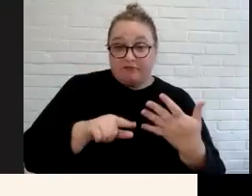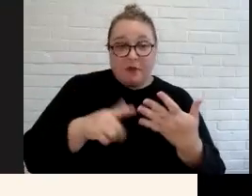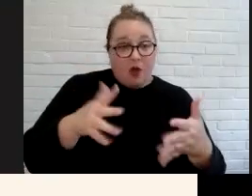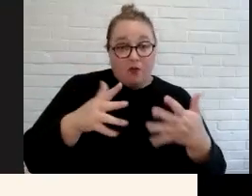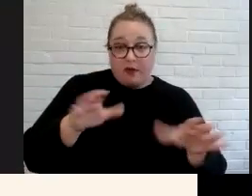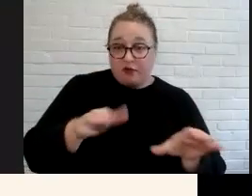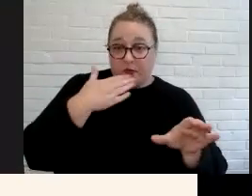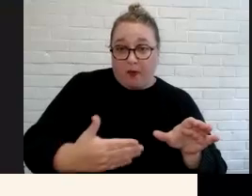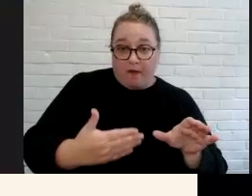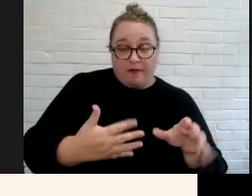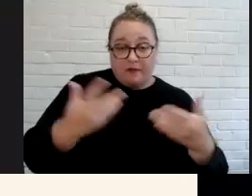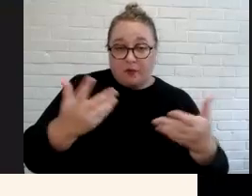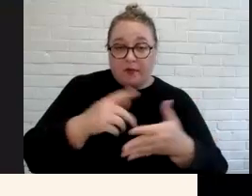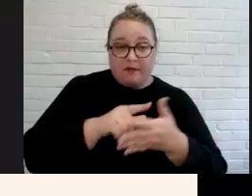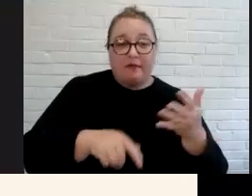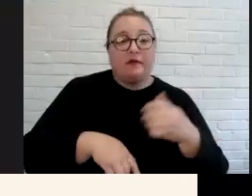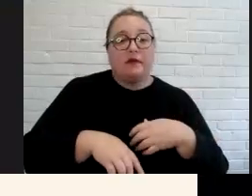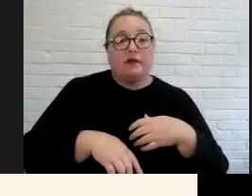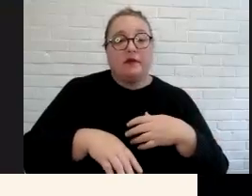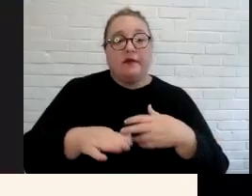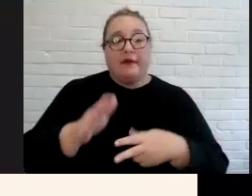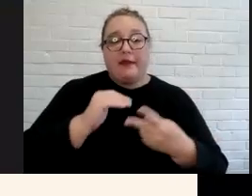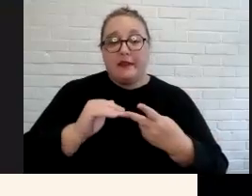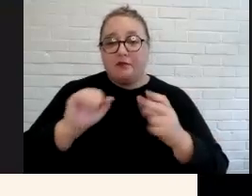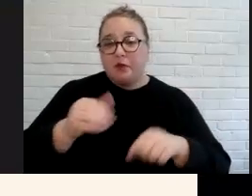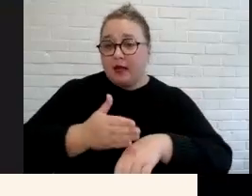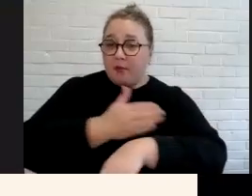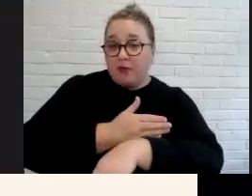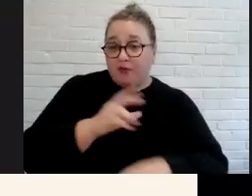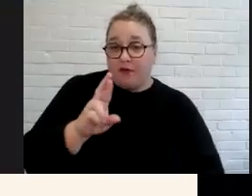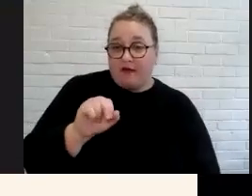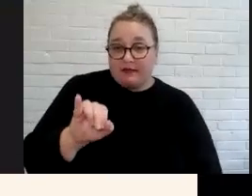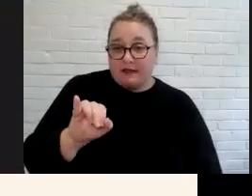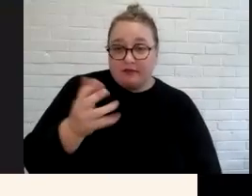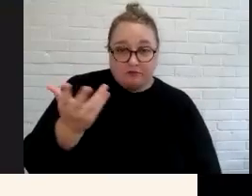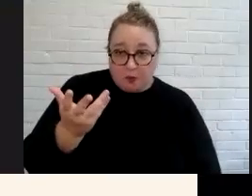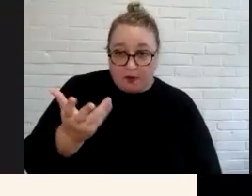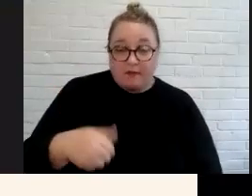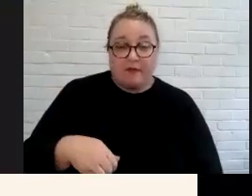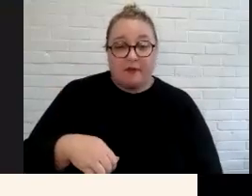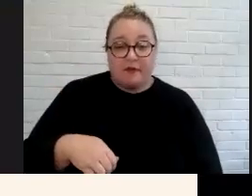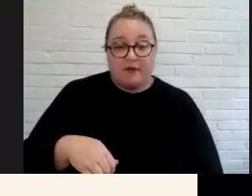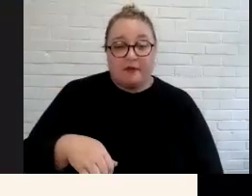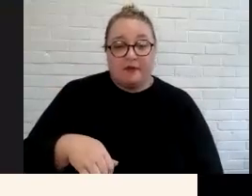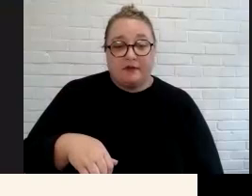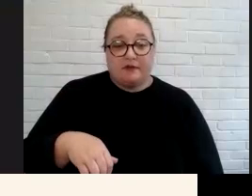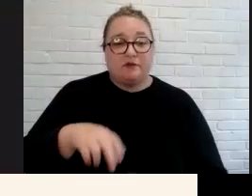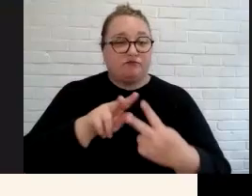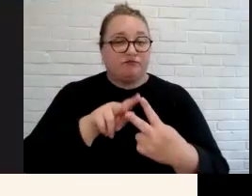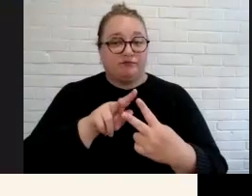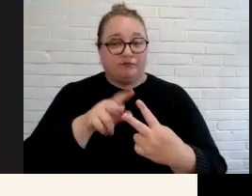And then what are ways that you can improve your RSI in your class? And so those two questions, we’ll have you